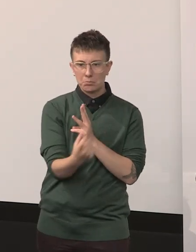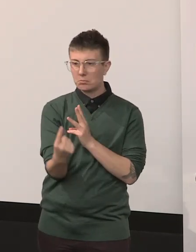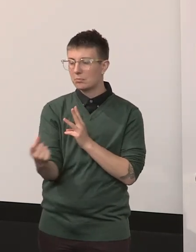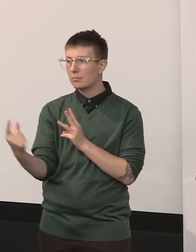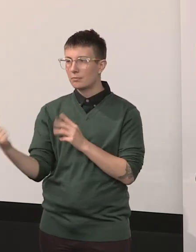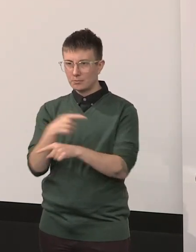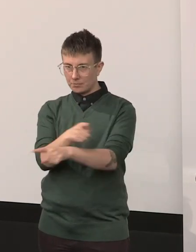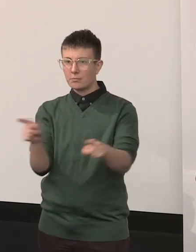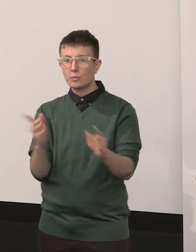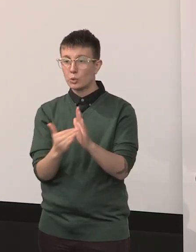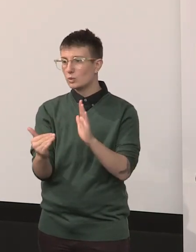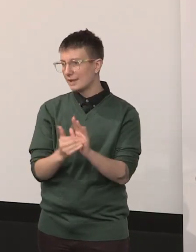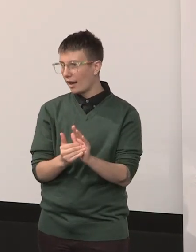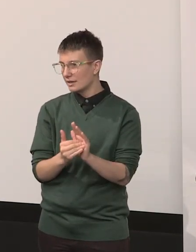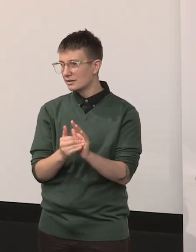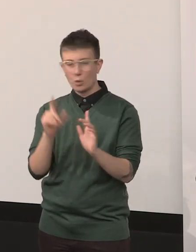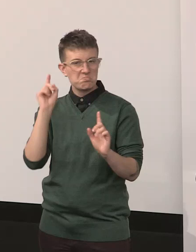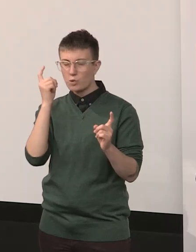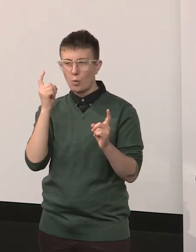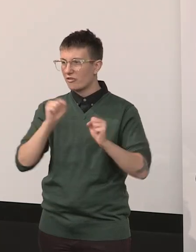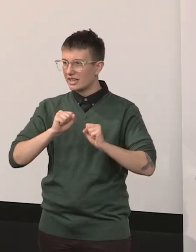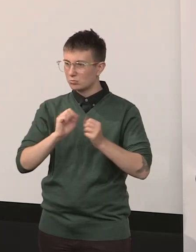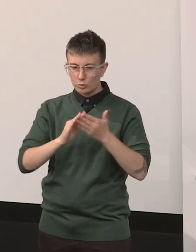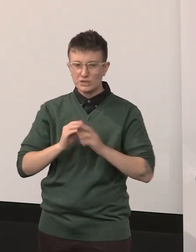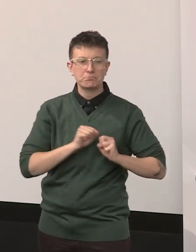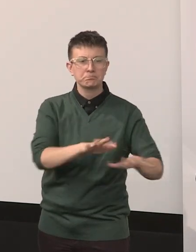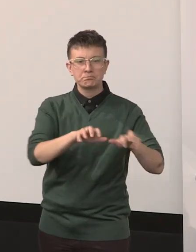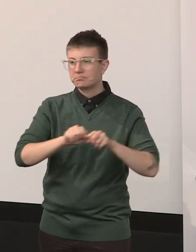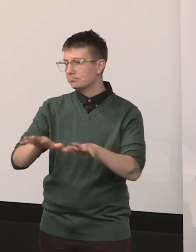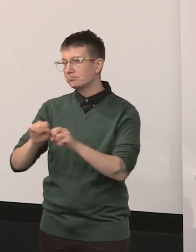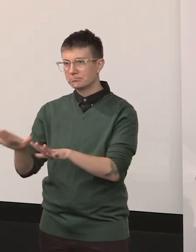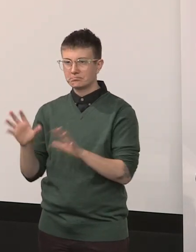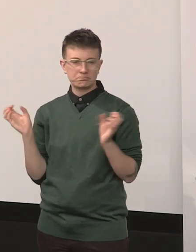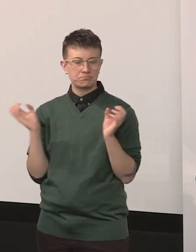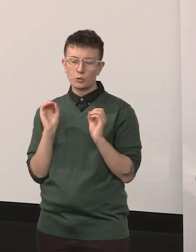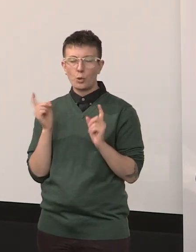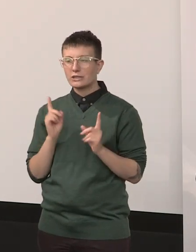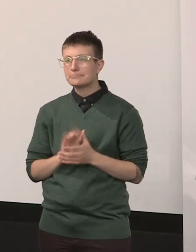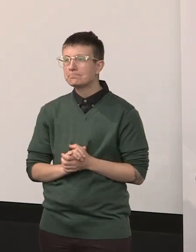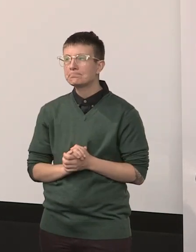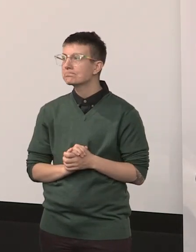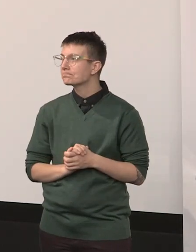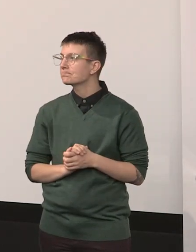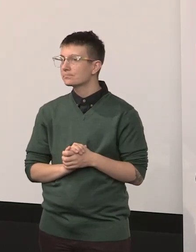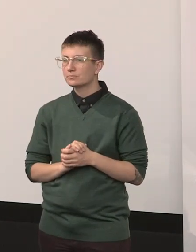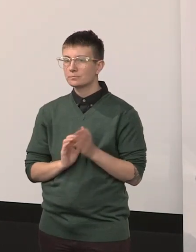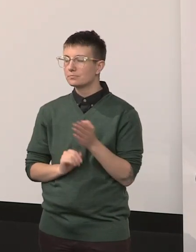why we would have cases undetected out in the community when we haven't actually found any for many